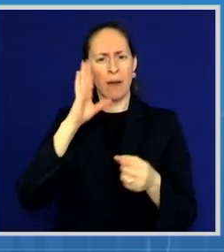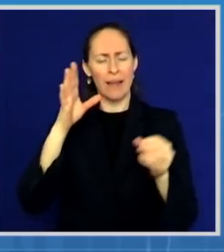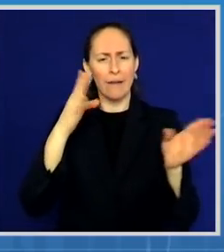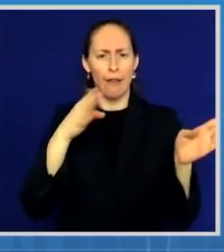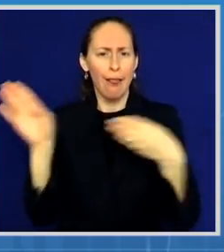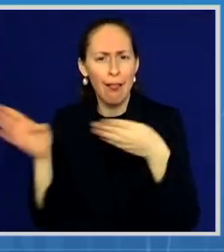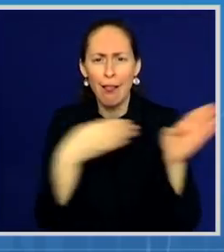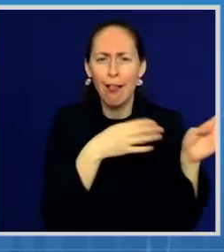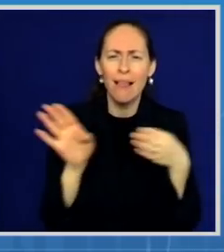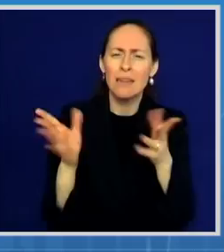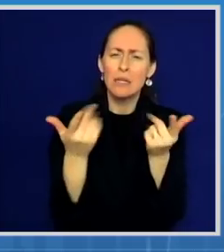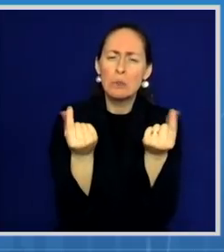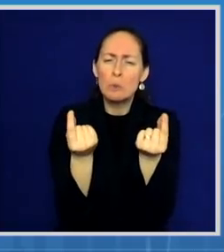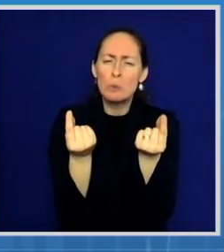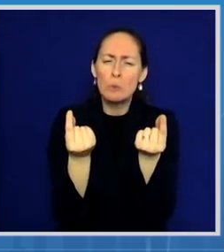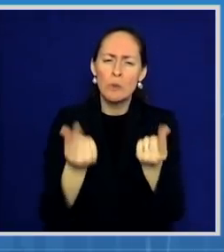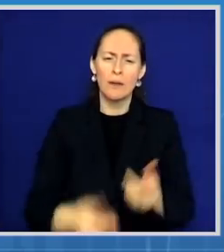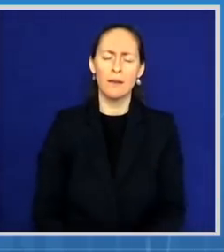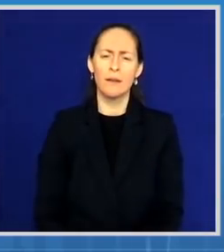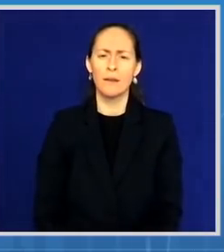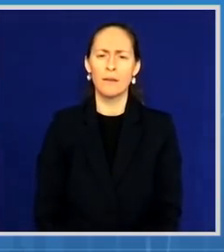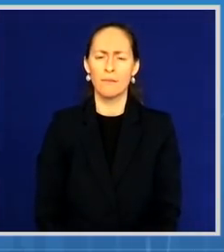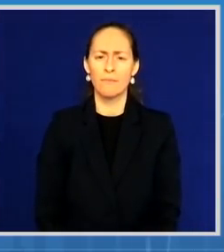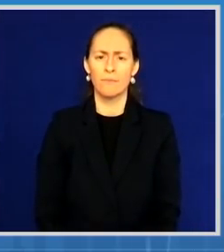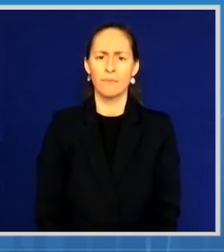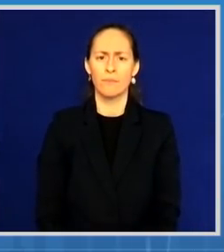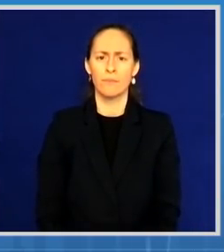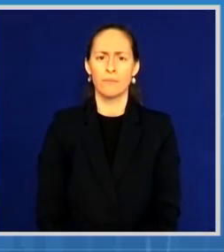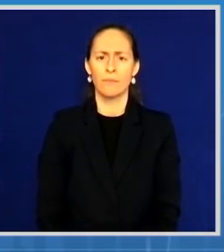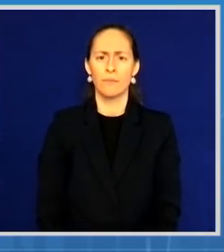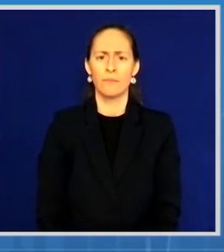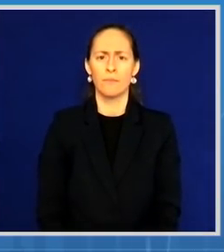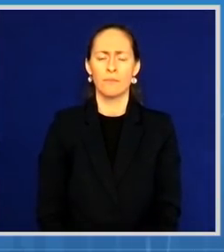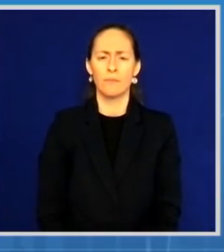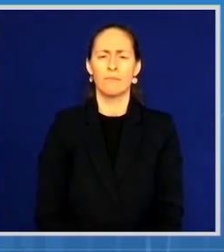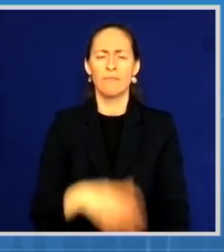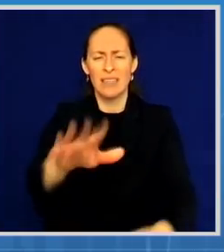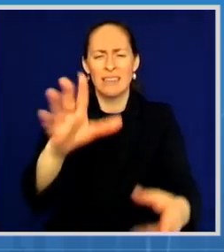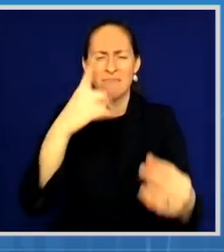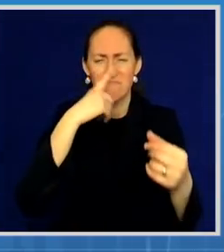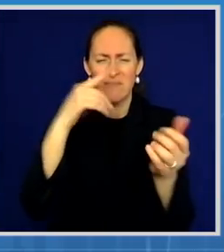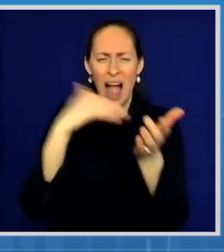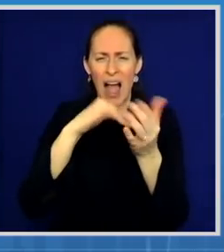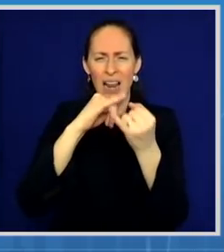Dr. Murthy: And sir, could you repeat the tail end of your question? I want to make sure I'm clear on the end. Moderator: Yeah.